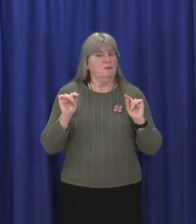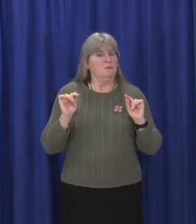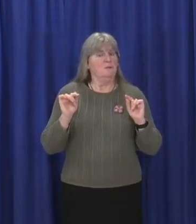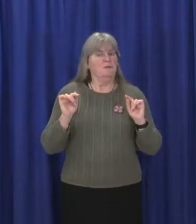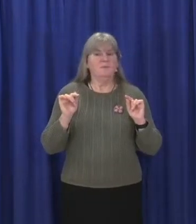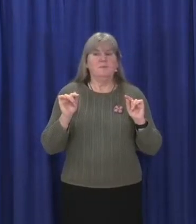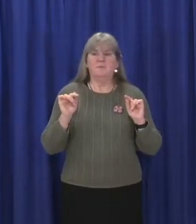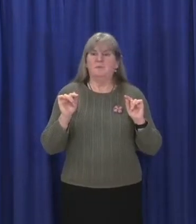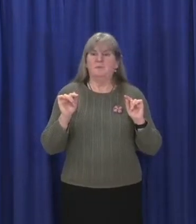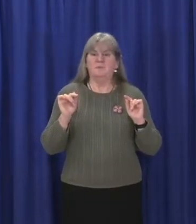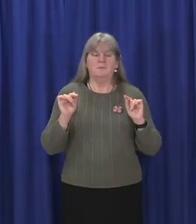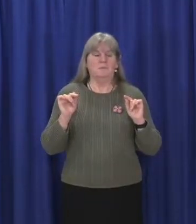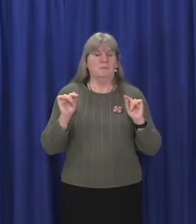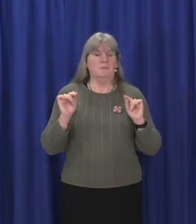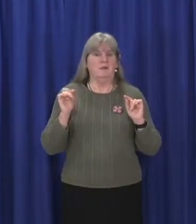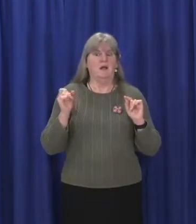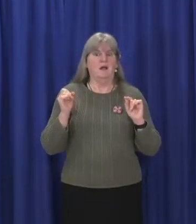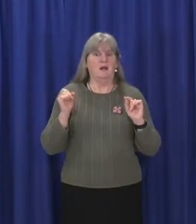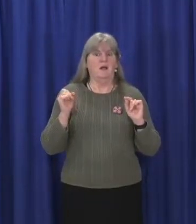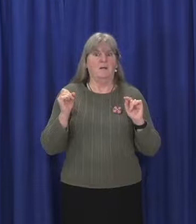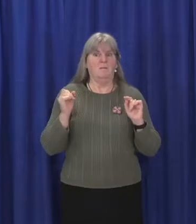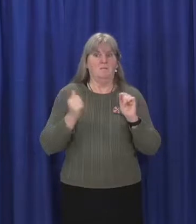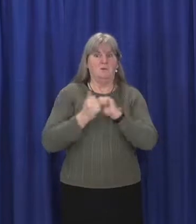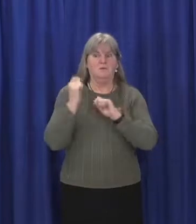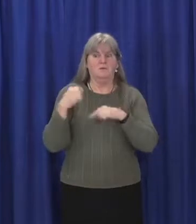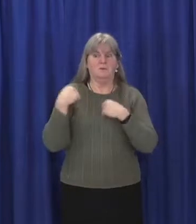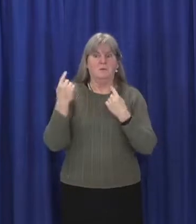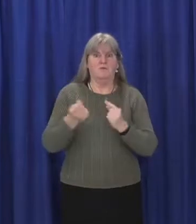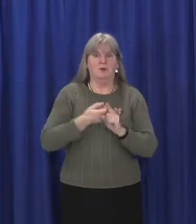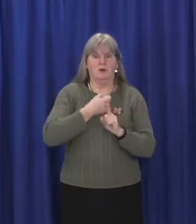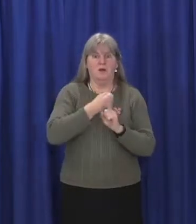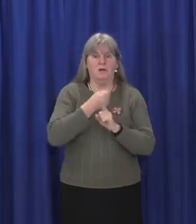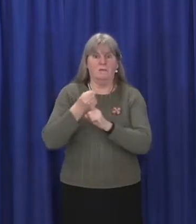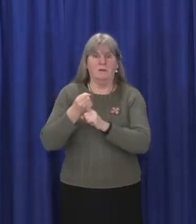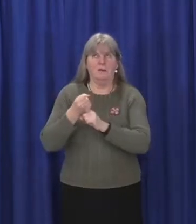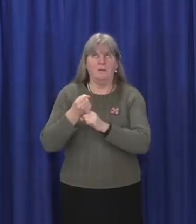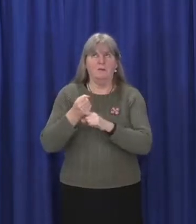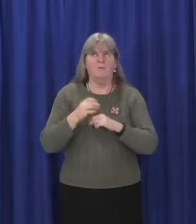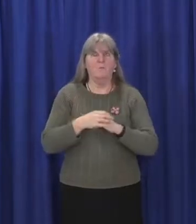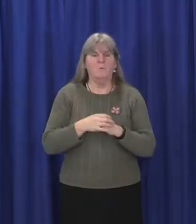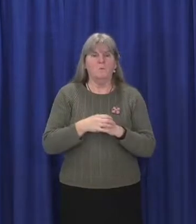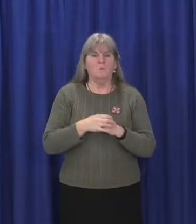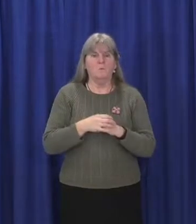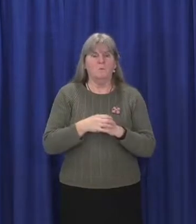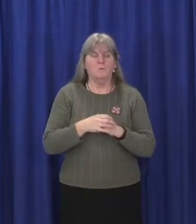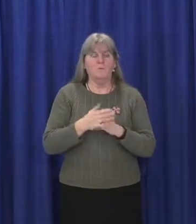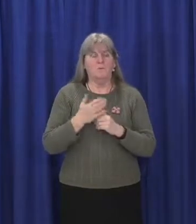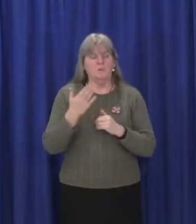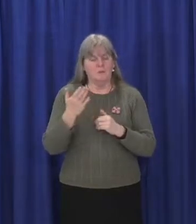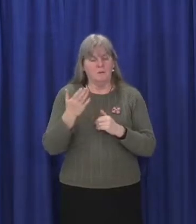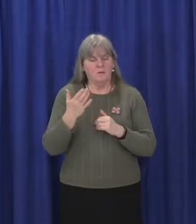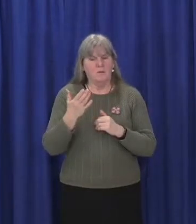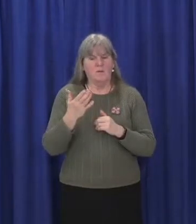term care affected by Co-- being infected by COVID-19. On the one hand, we have some great strengths here.